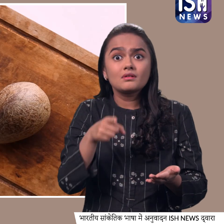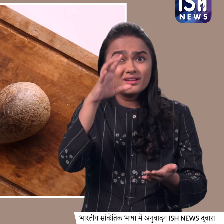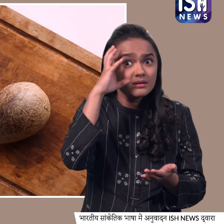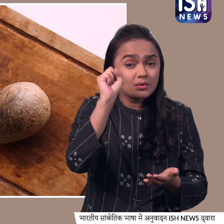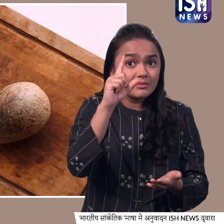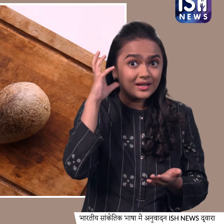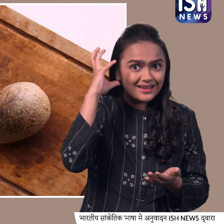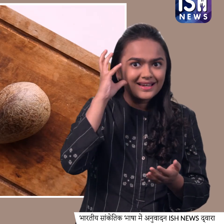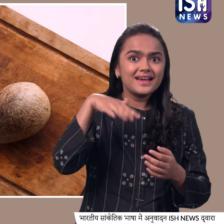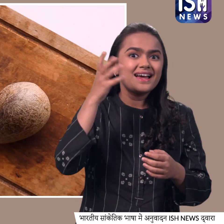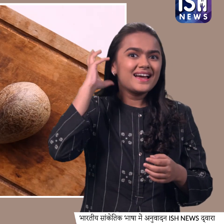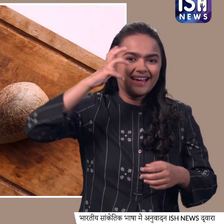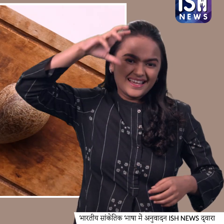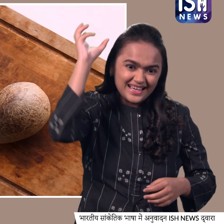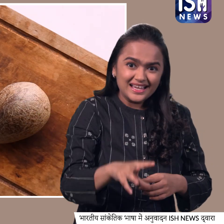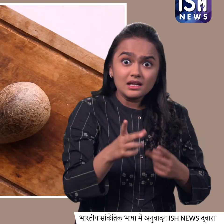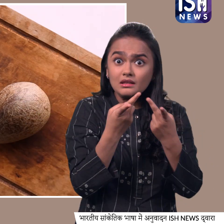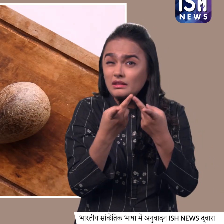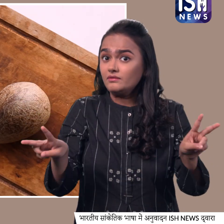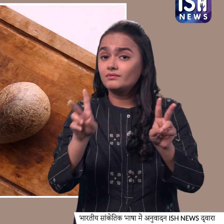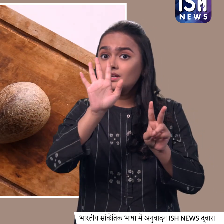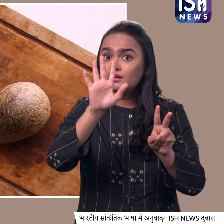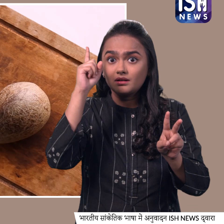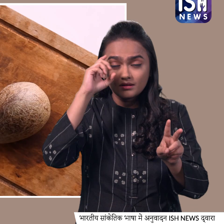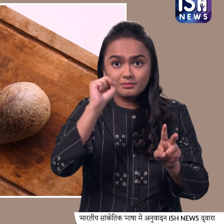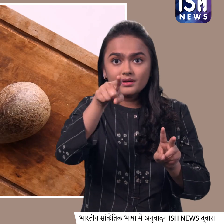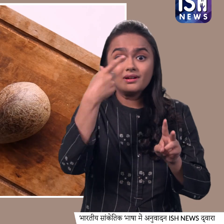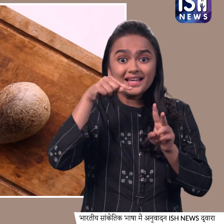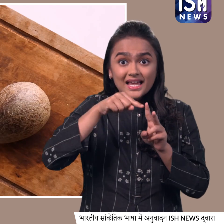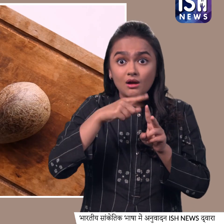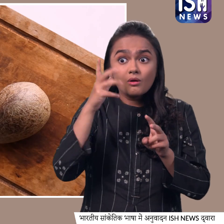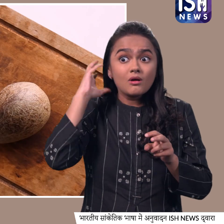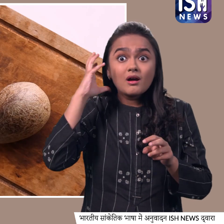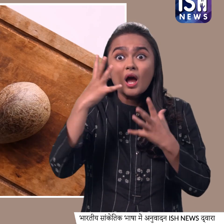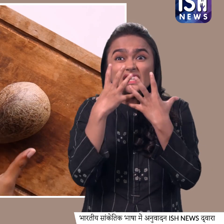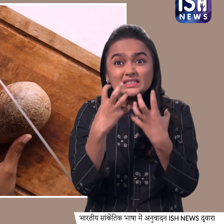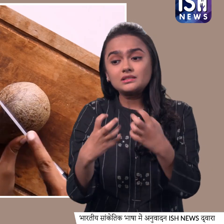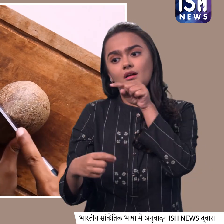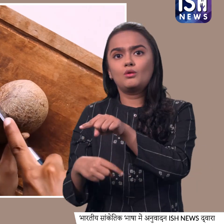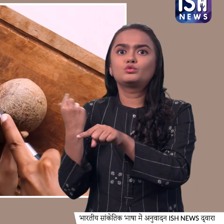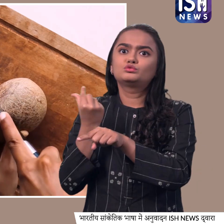Remember dry coconut and different from the regular coconut. For this receipe you have to use dry coconut.